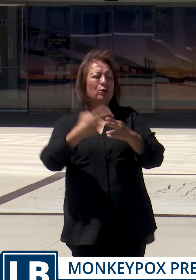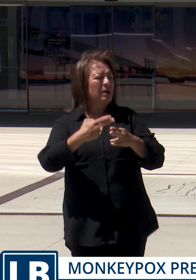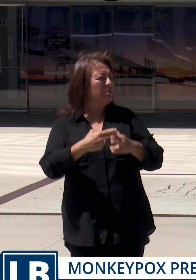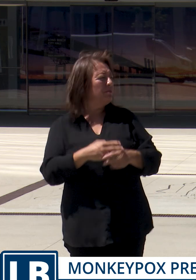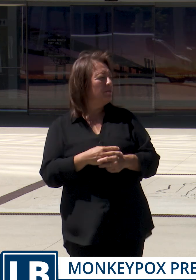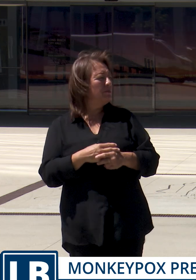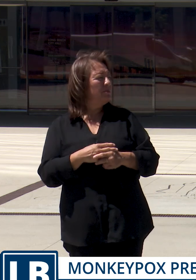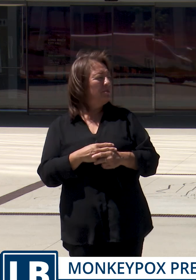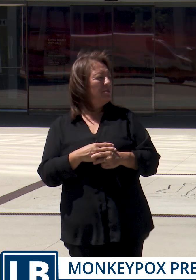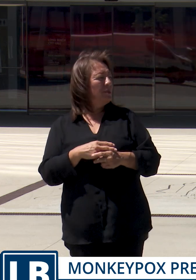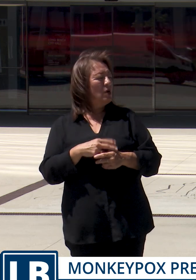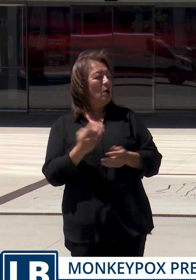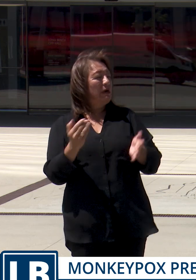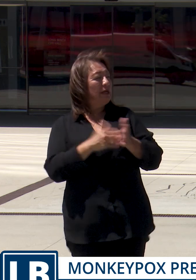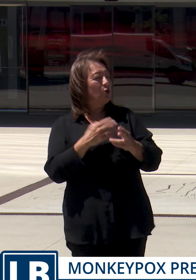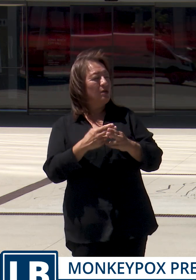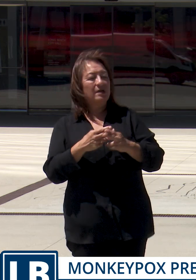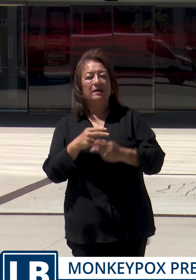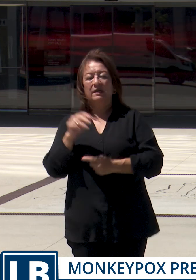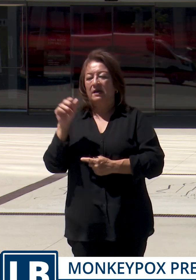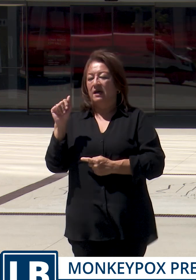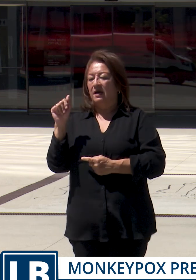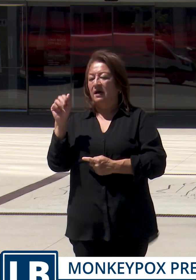uh oh i'm i'm ronnie cortez